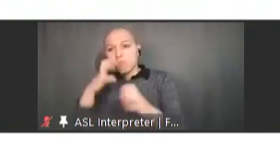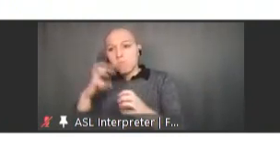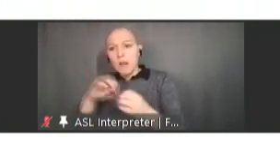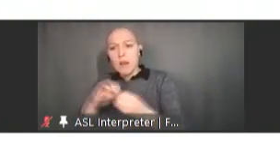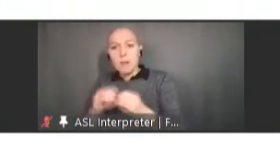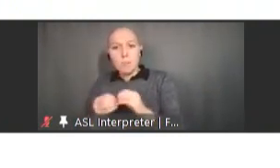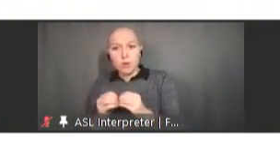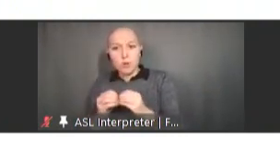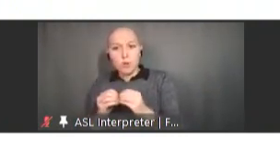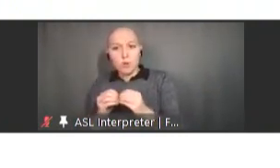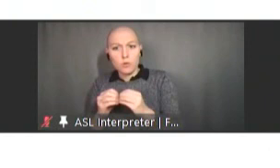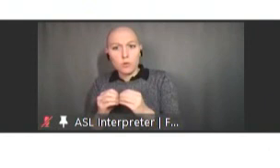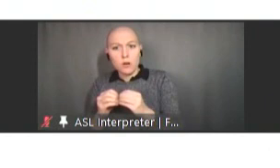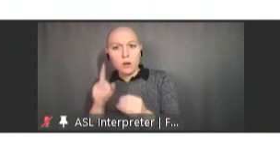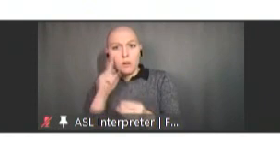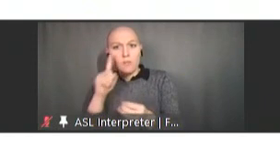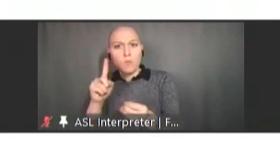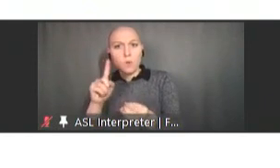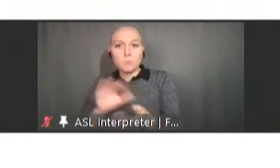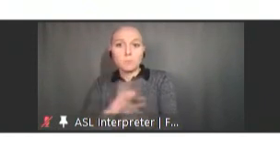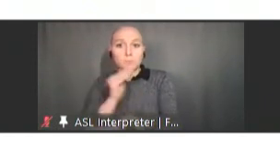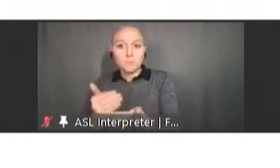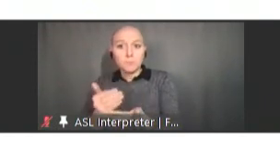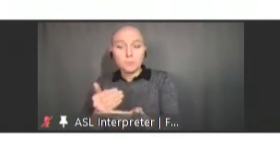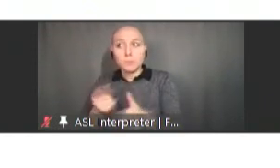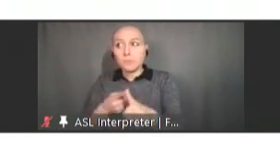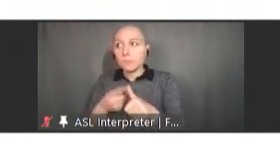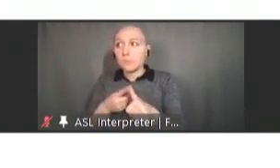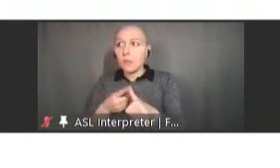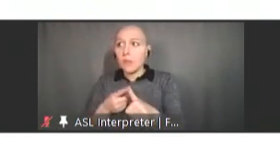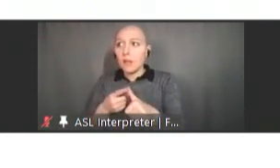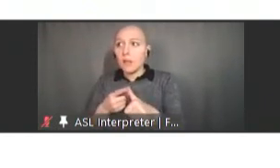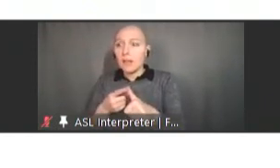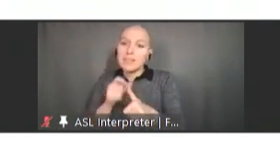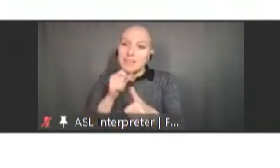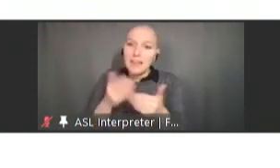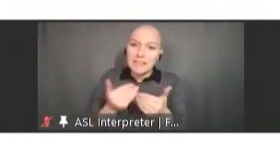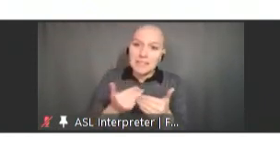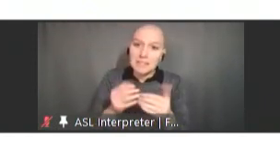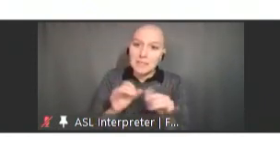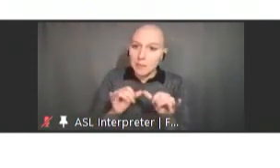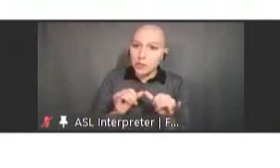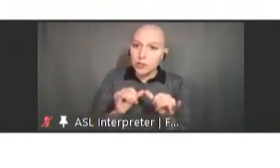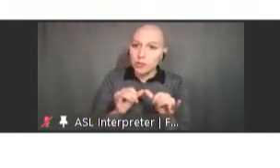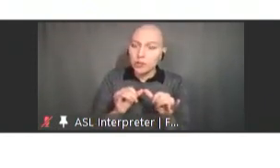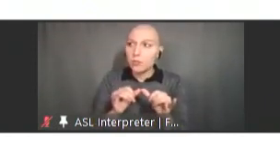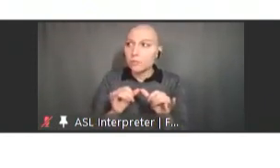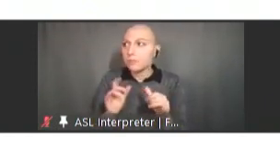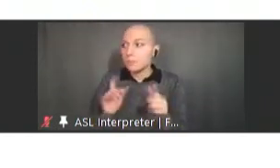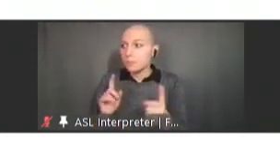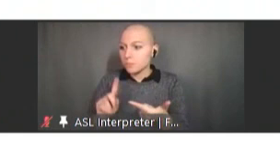is, number one, it's not necessarily that easy to measure, but it is really just that. It is kind of